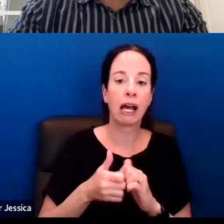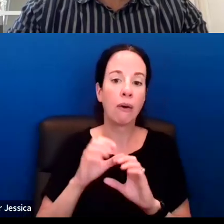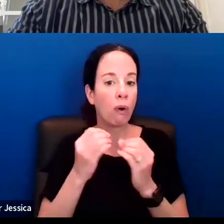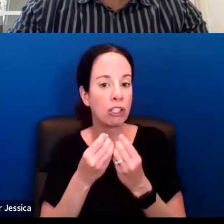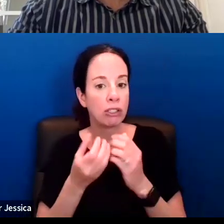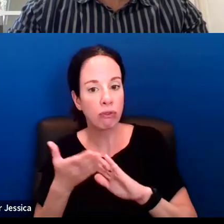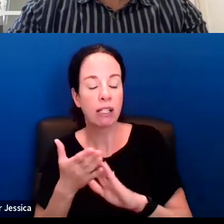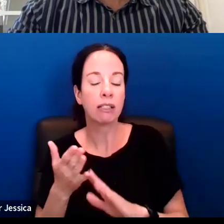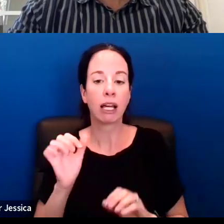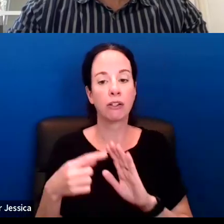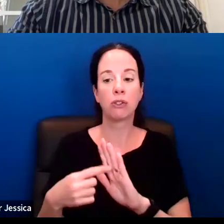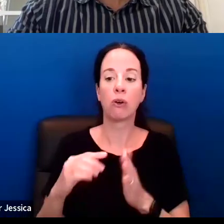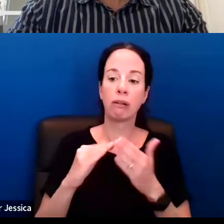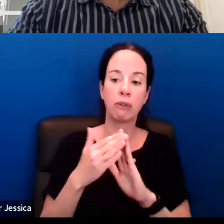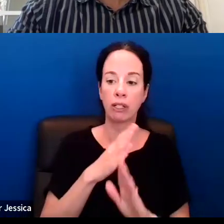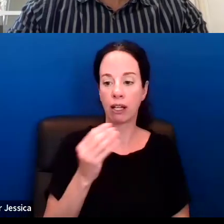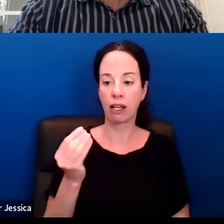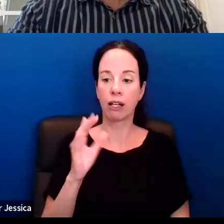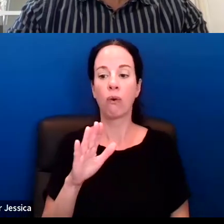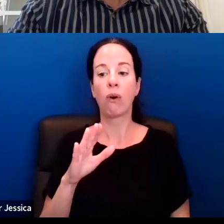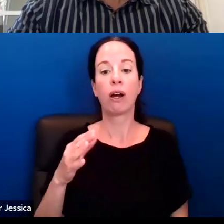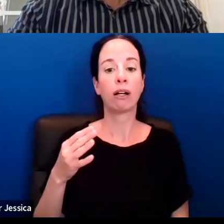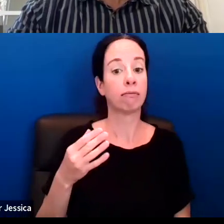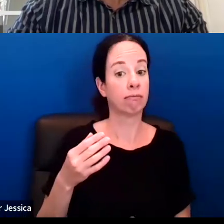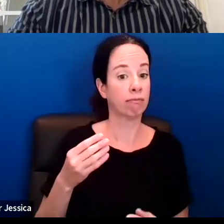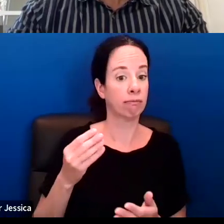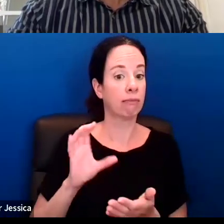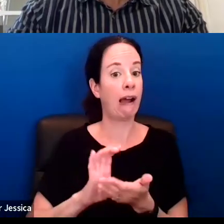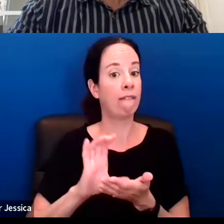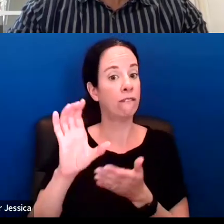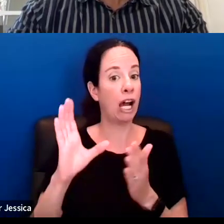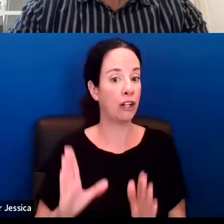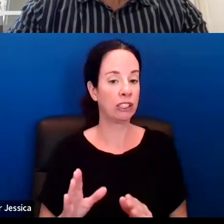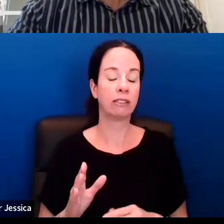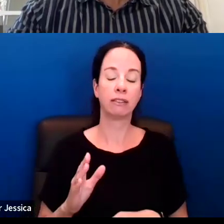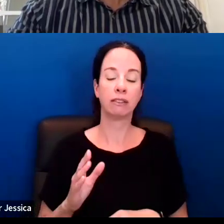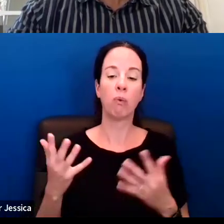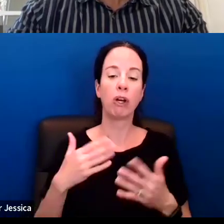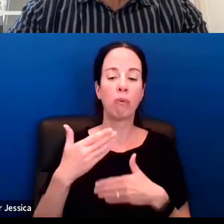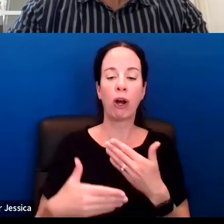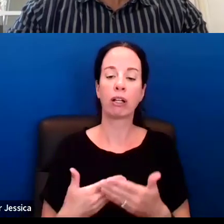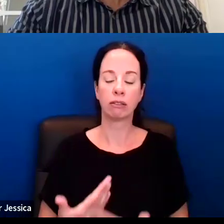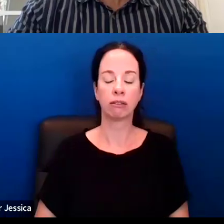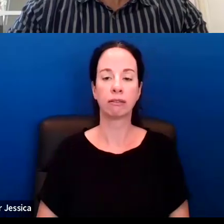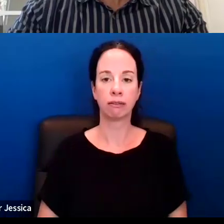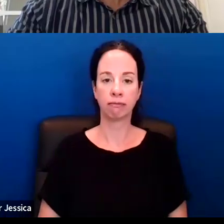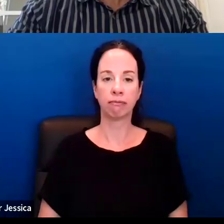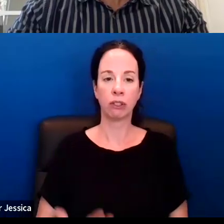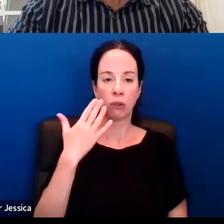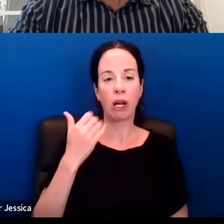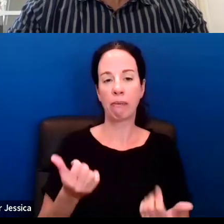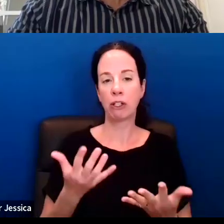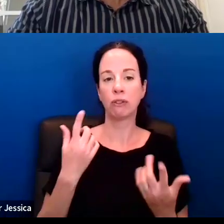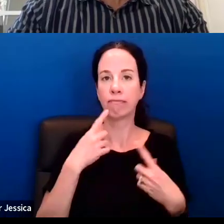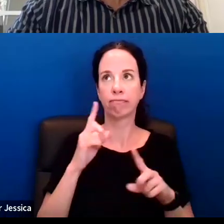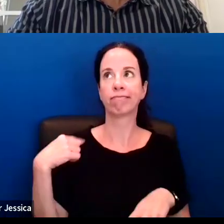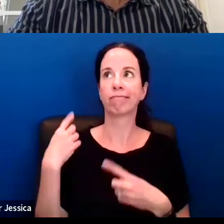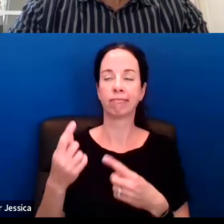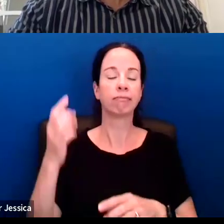your community and your funders what your progress is, and how much you've accomplished. So, that's